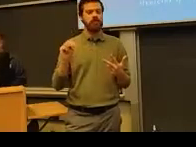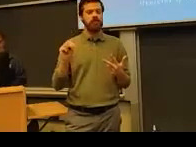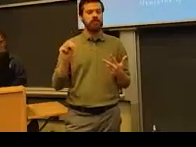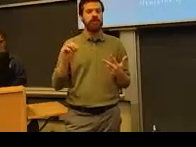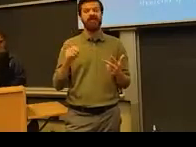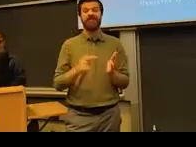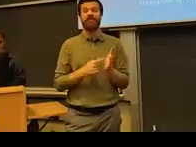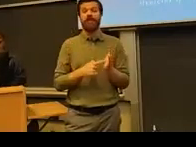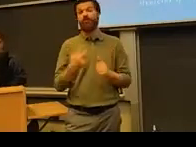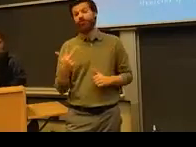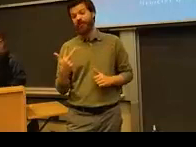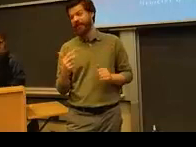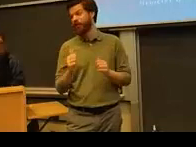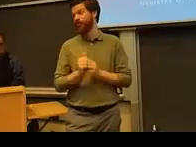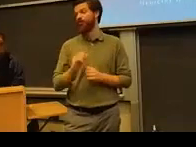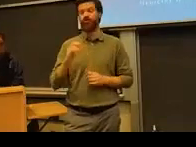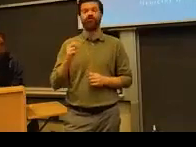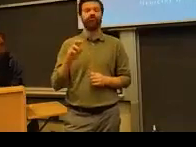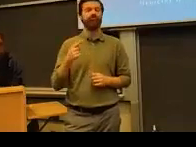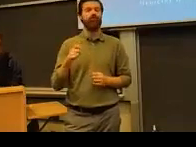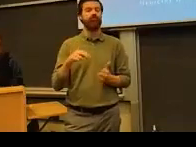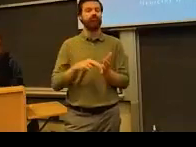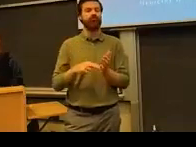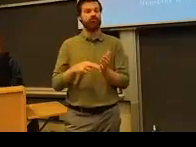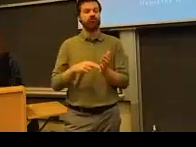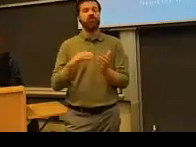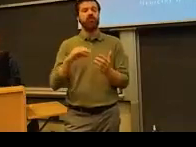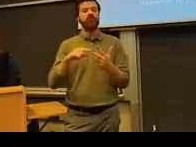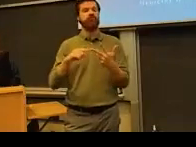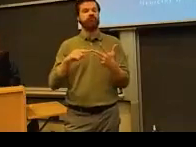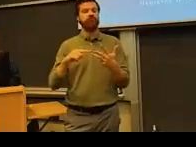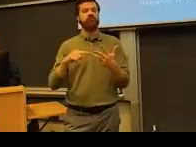sometimes three now with a with a charge nurse most of the time um drawn from the